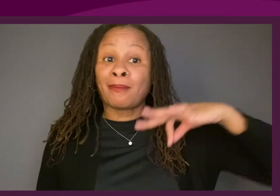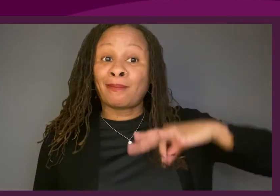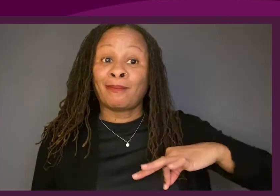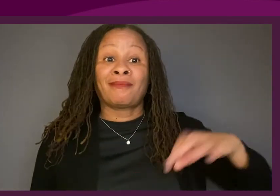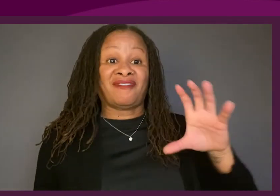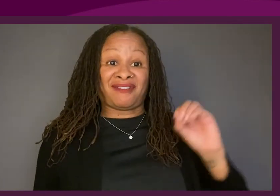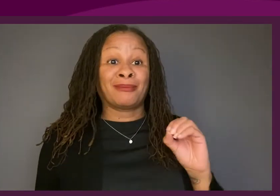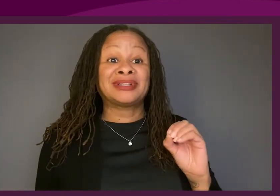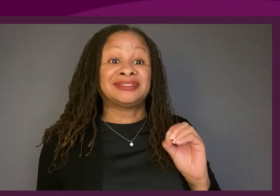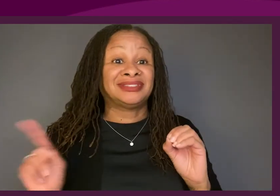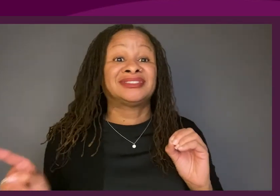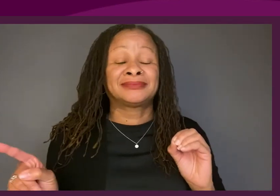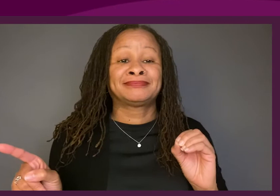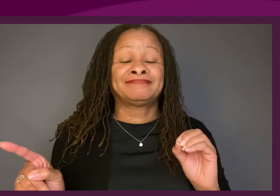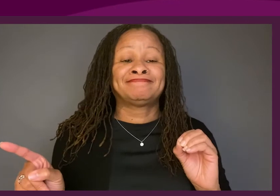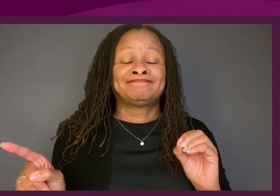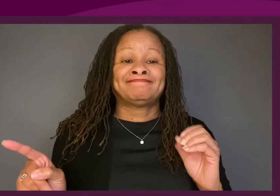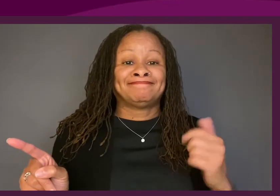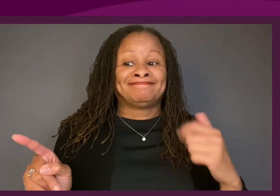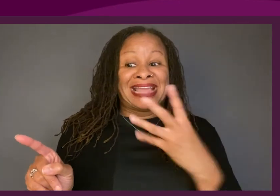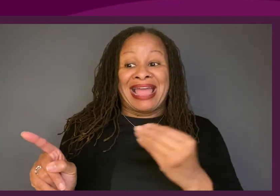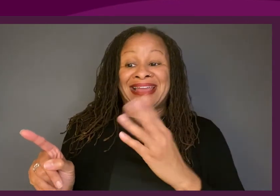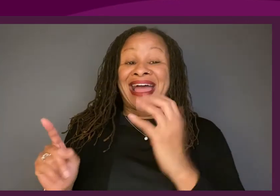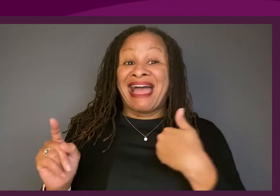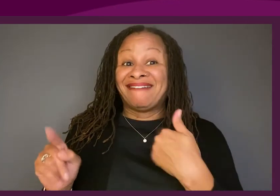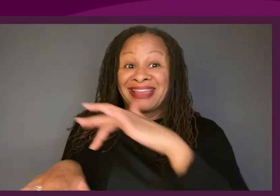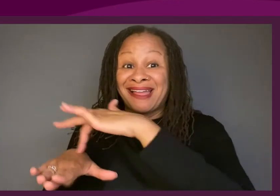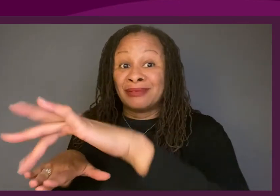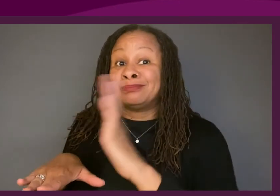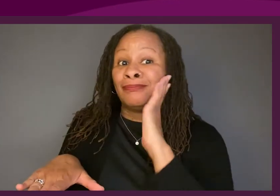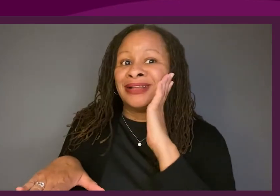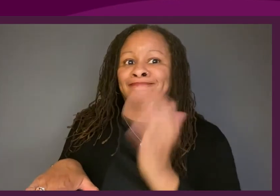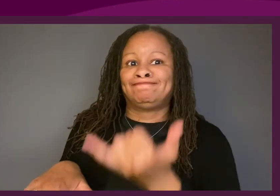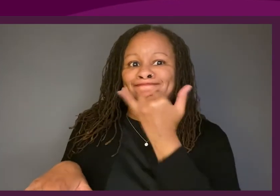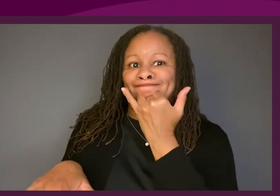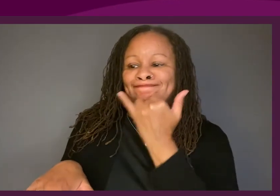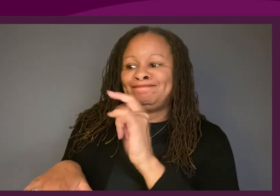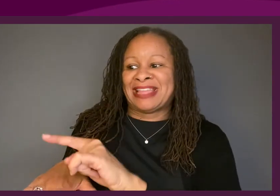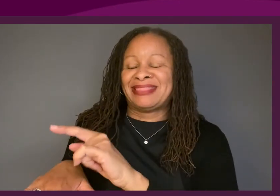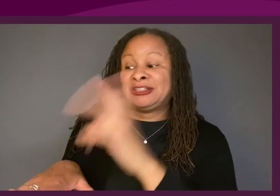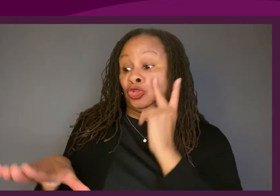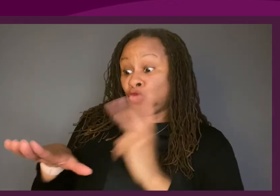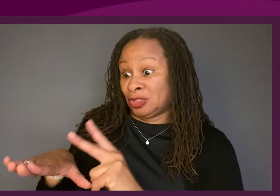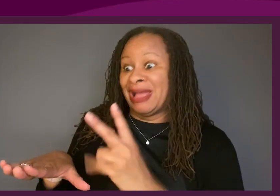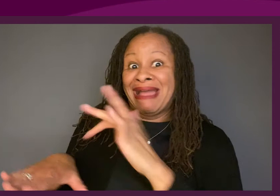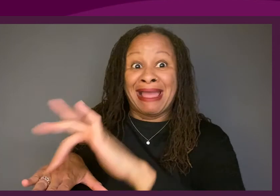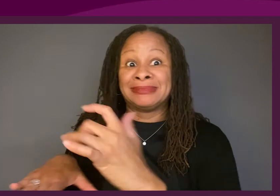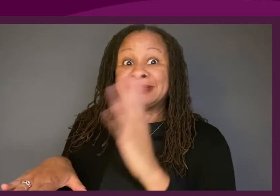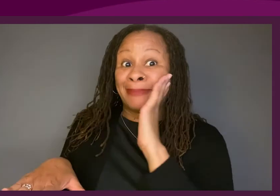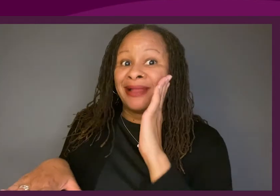perceived by them to be an unacceptable status.